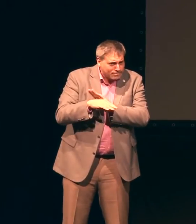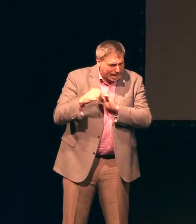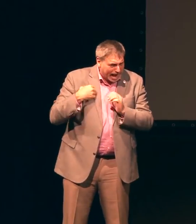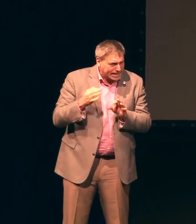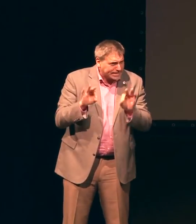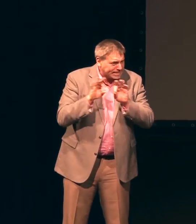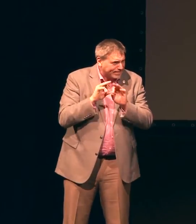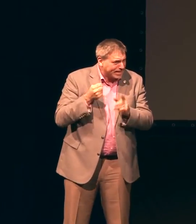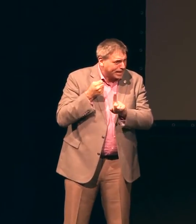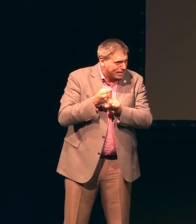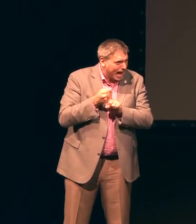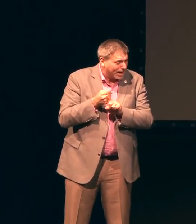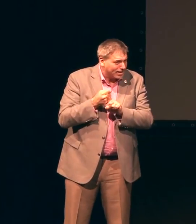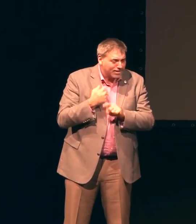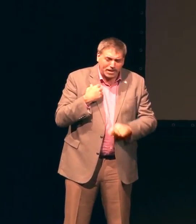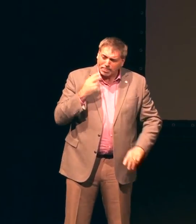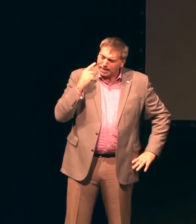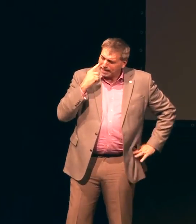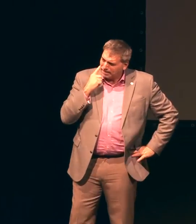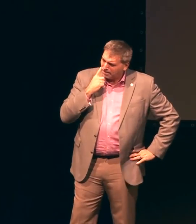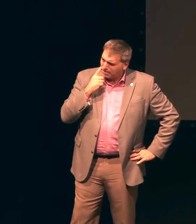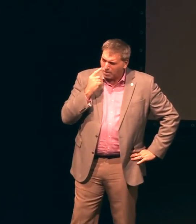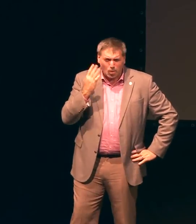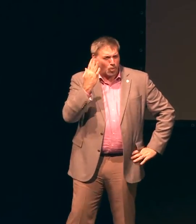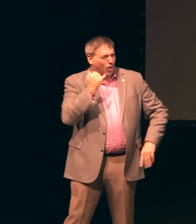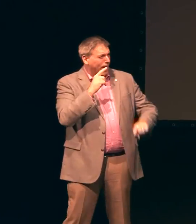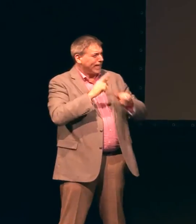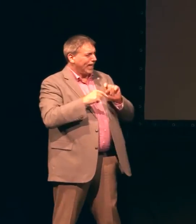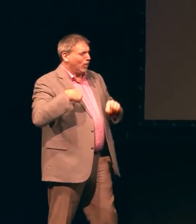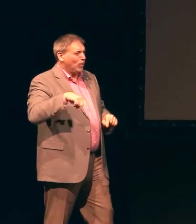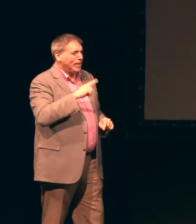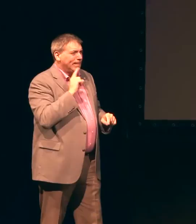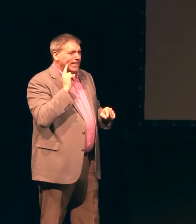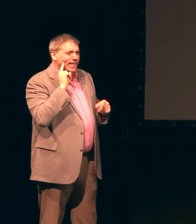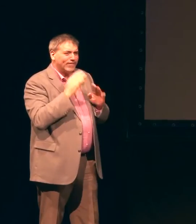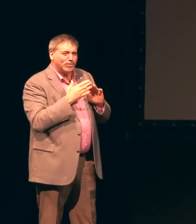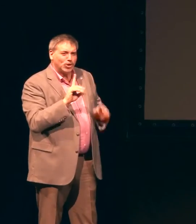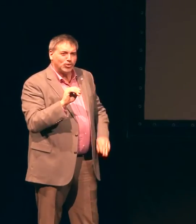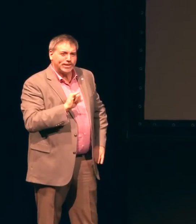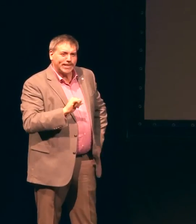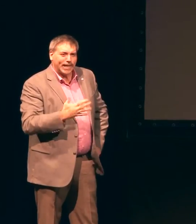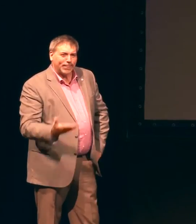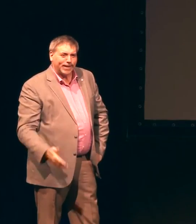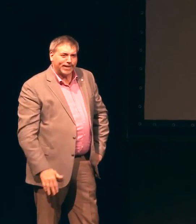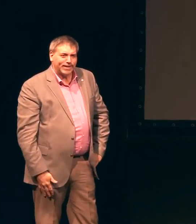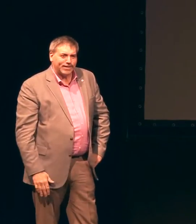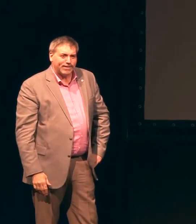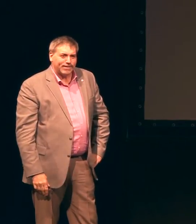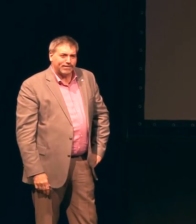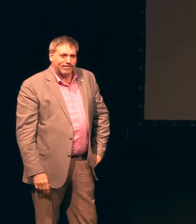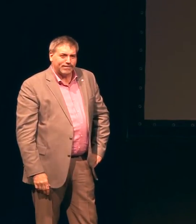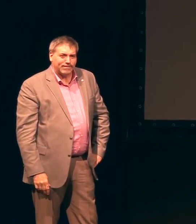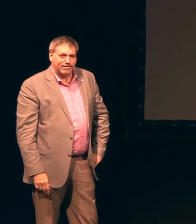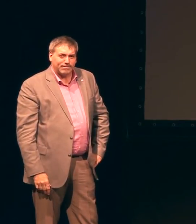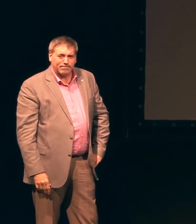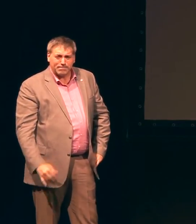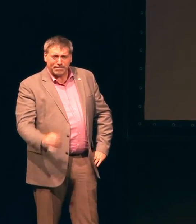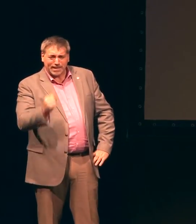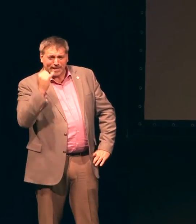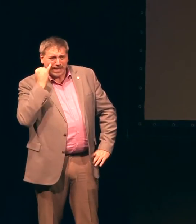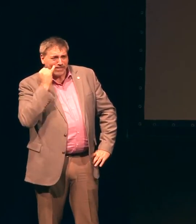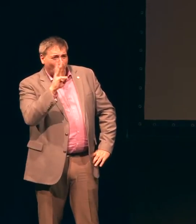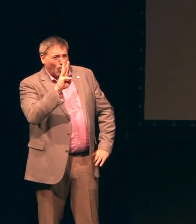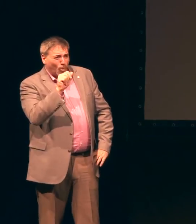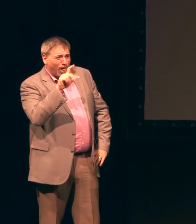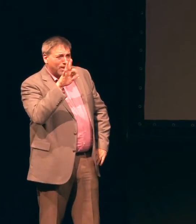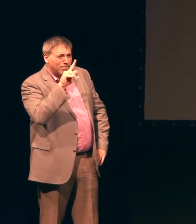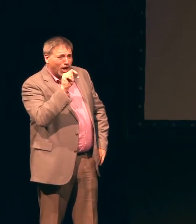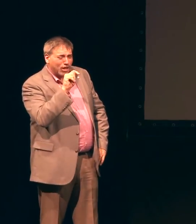an impact when people boycotted. I thought why can't the Deaf community do the same